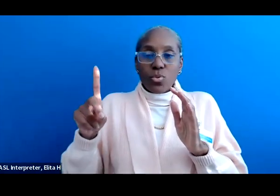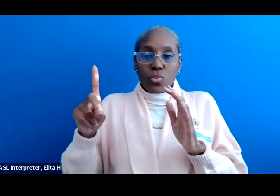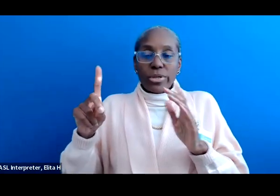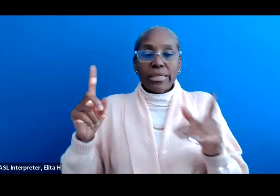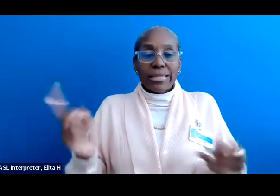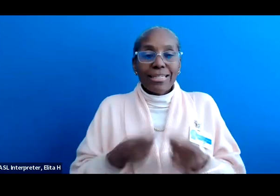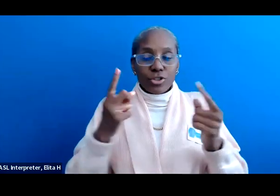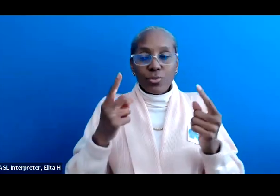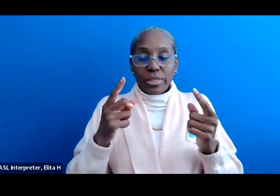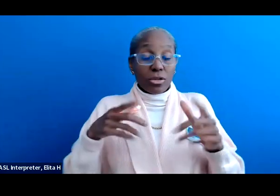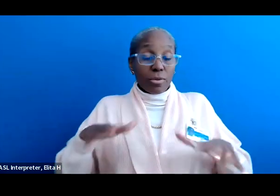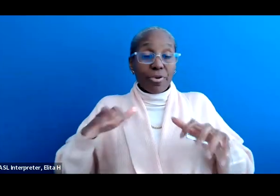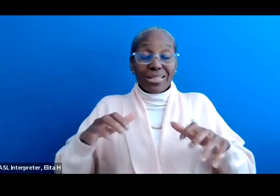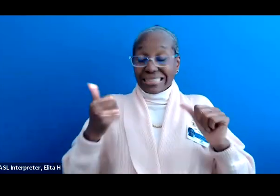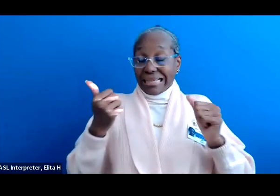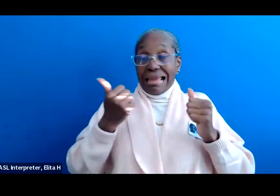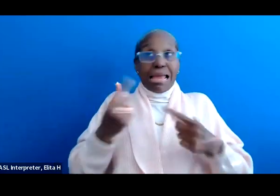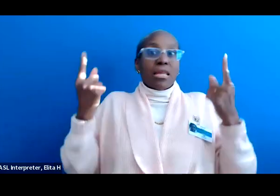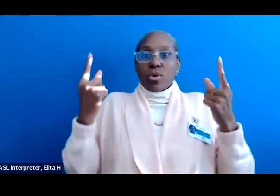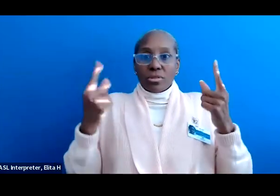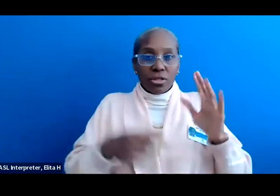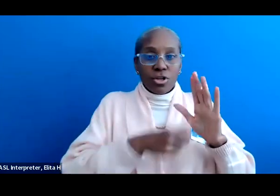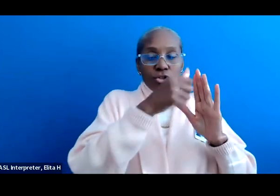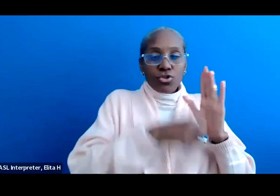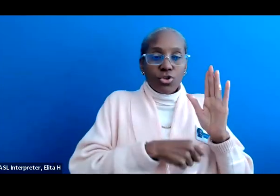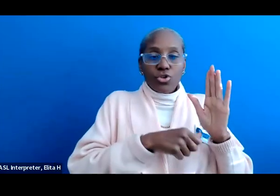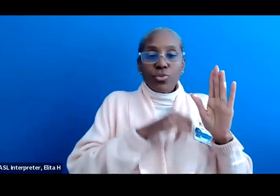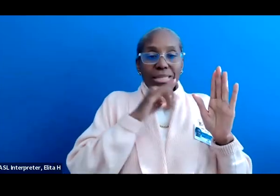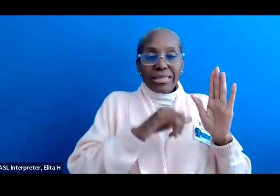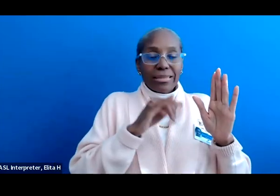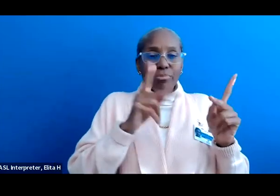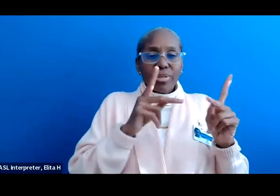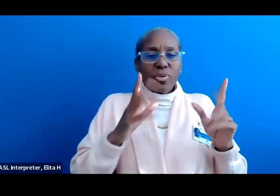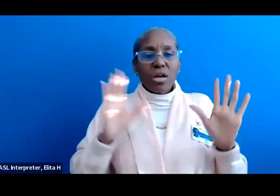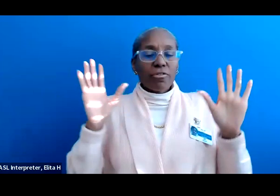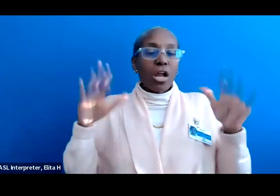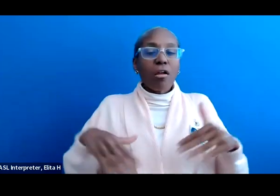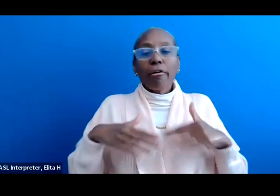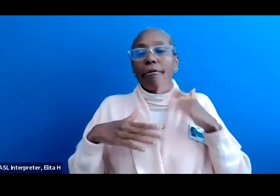Just if you're anybody, surgery is not the kind of thing… People have gotten so glib with surgery,